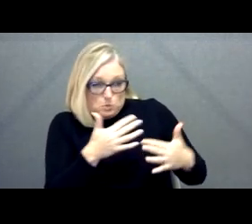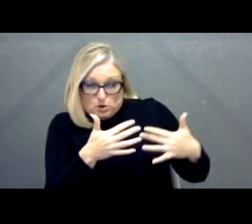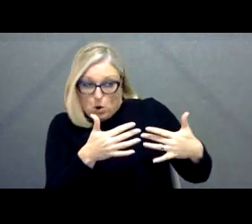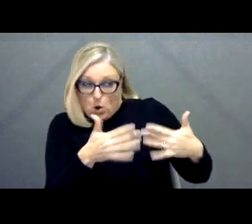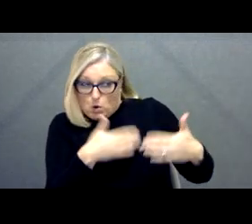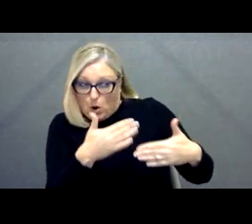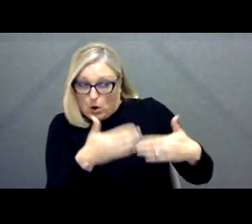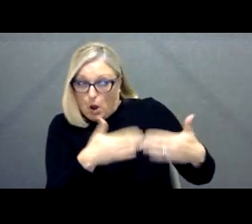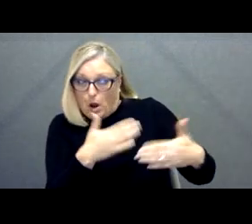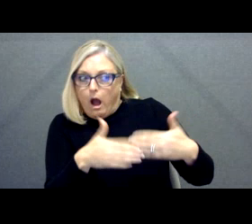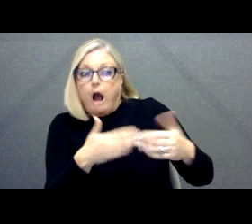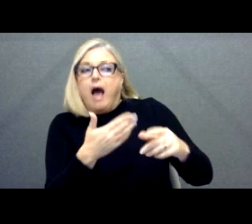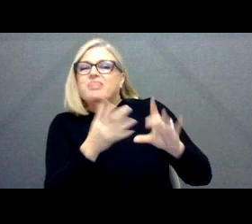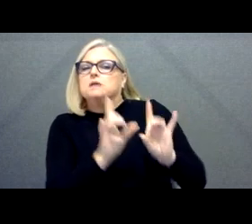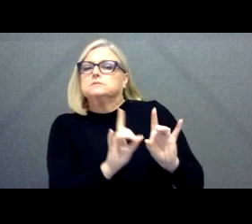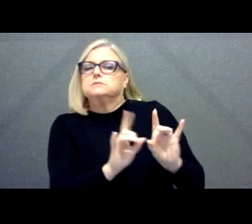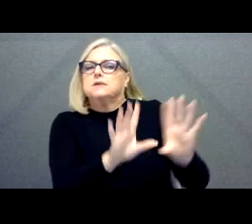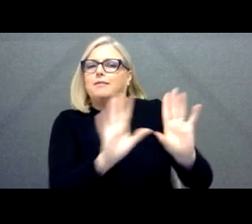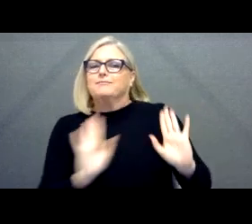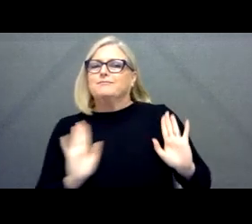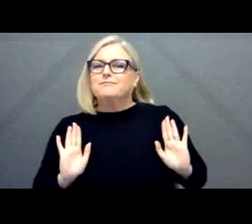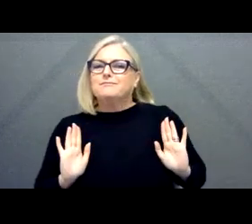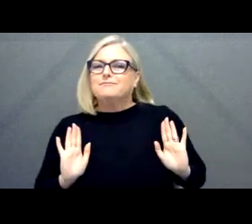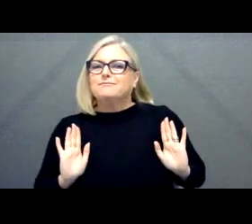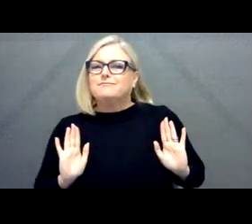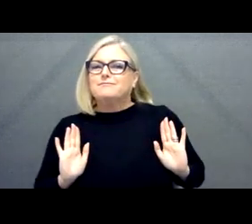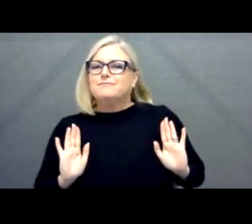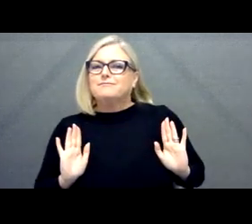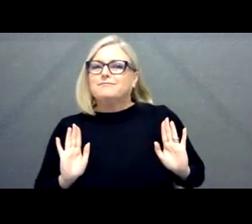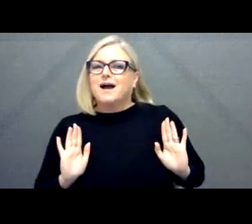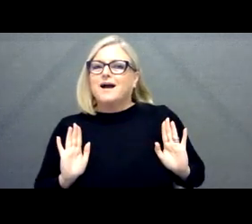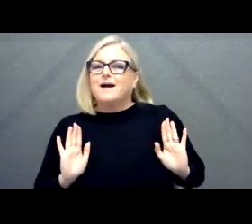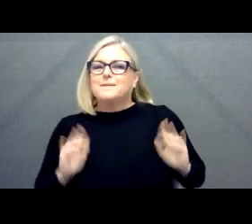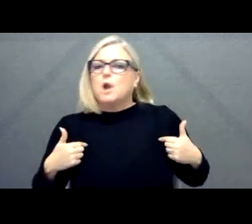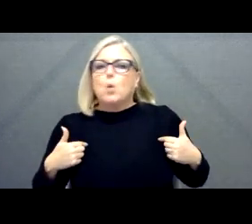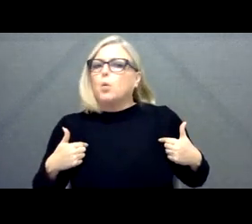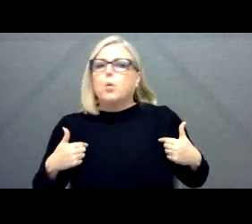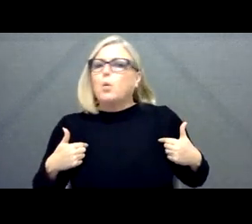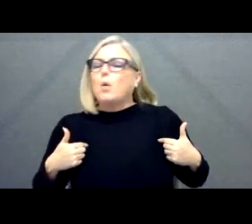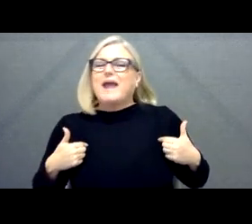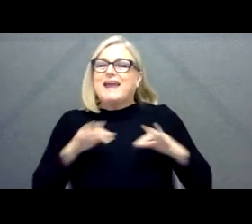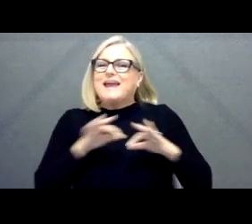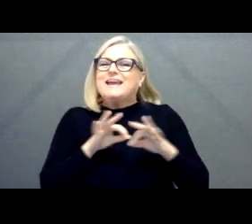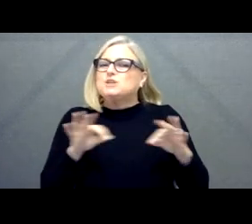sentence time we don't think we're going to um necessarily turn someone's life around in that 12